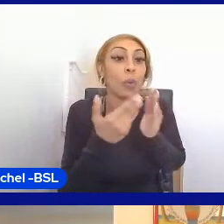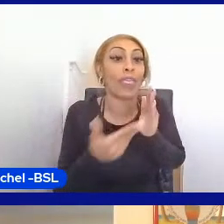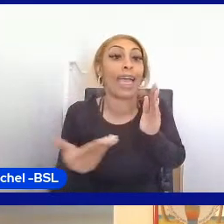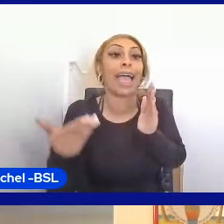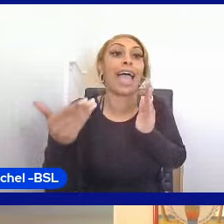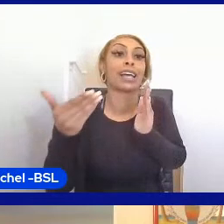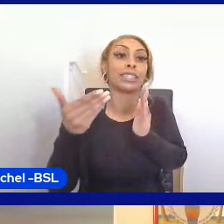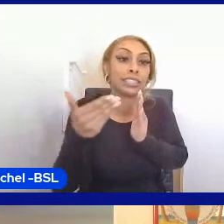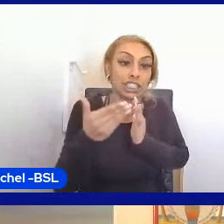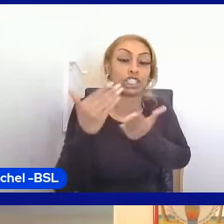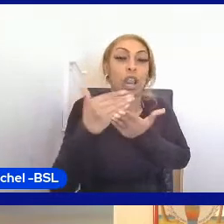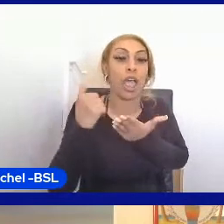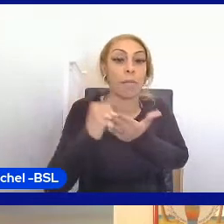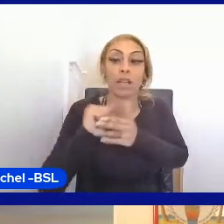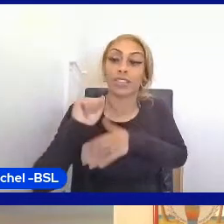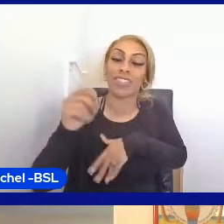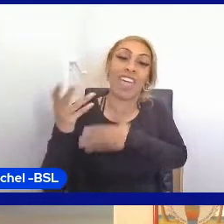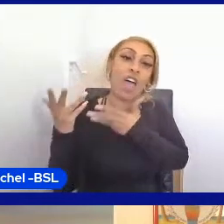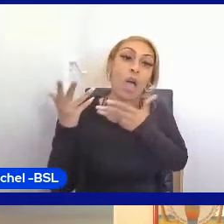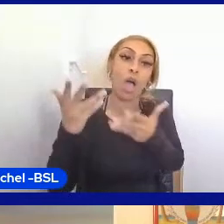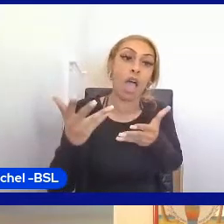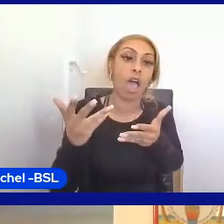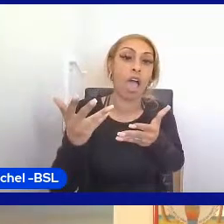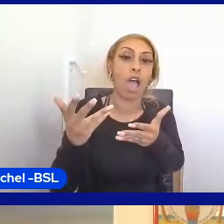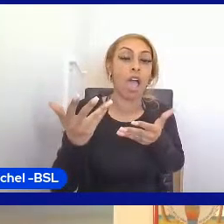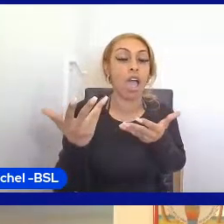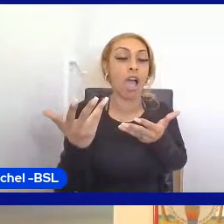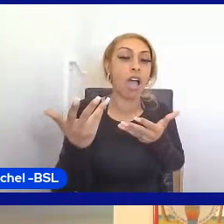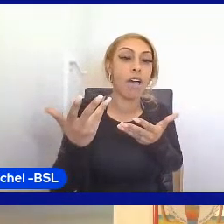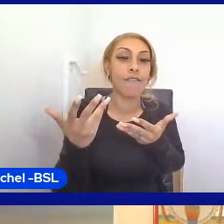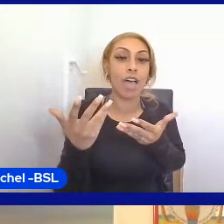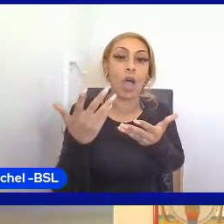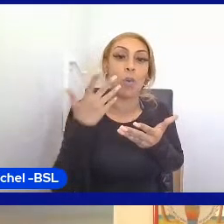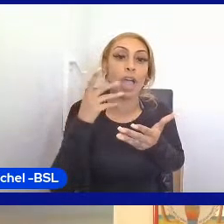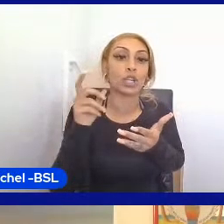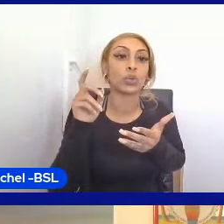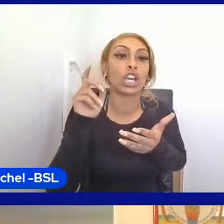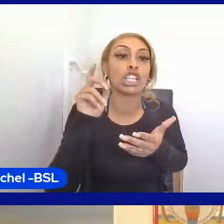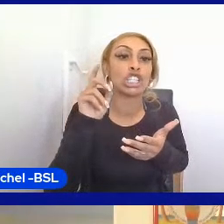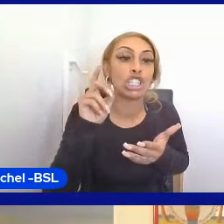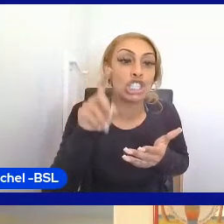their offer if you went behind the pay will, when she had